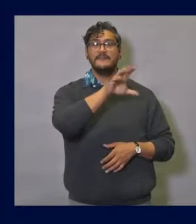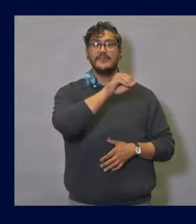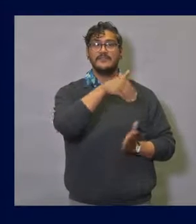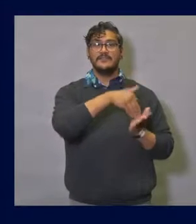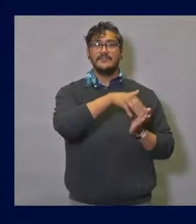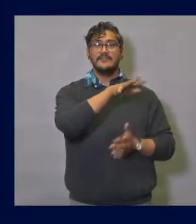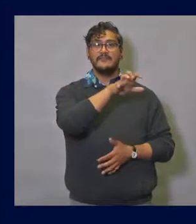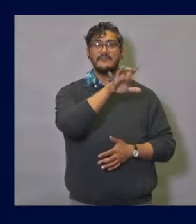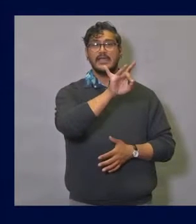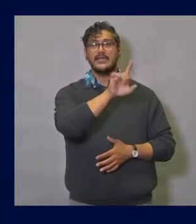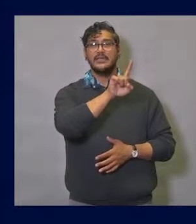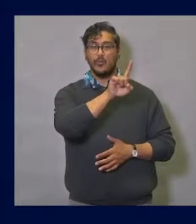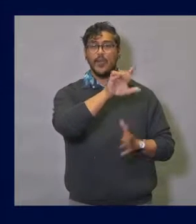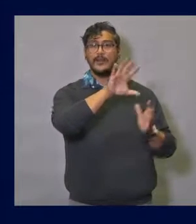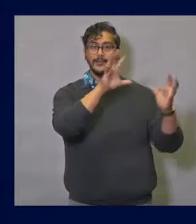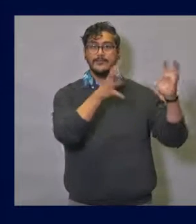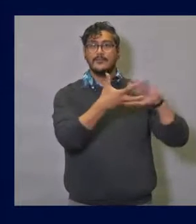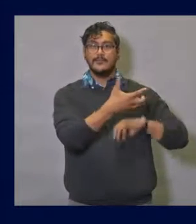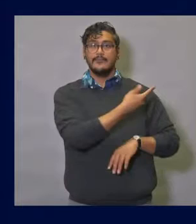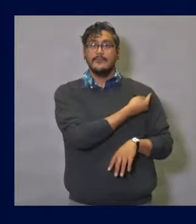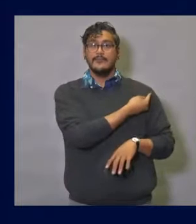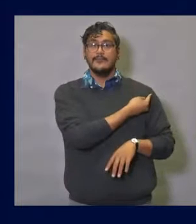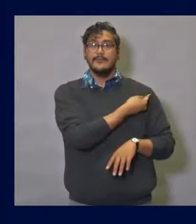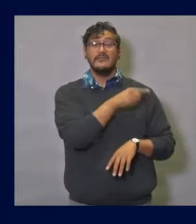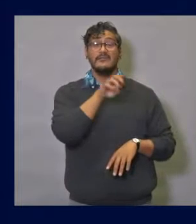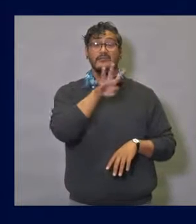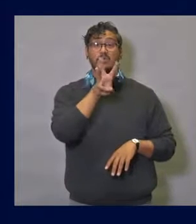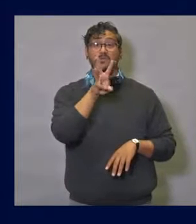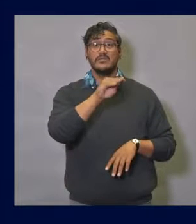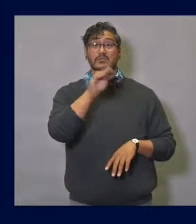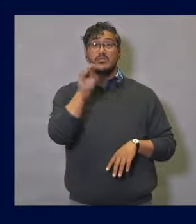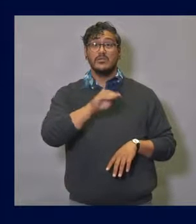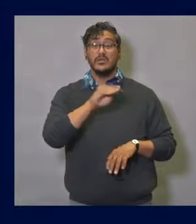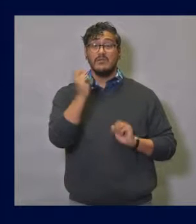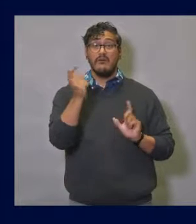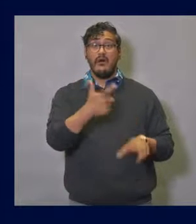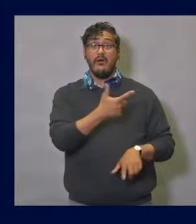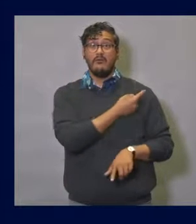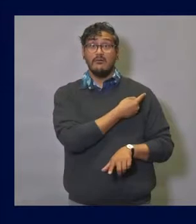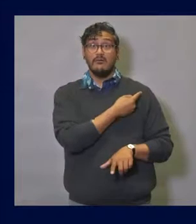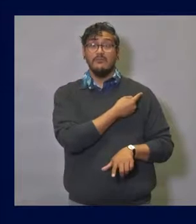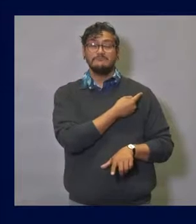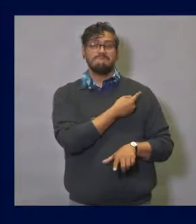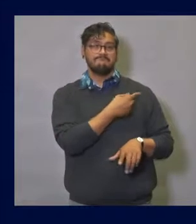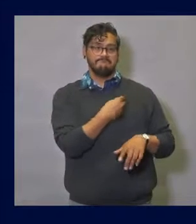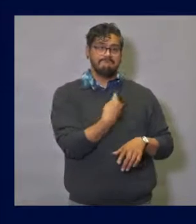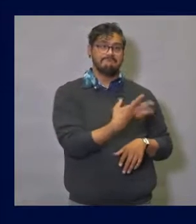RECEIVED THE MOST DOSES.